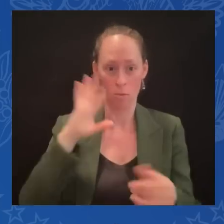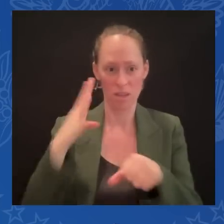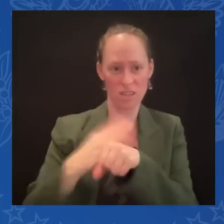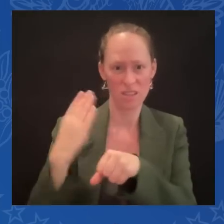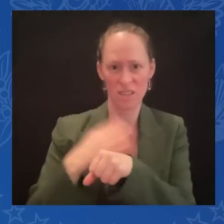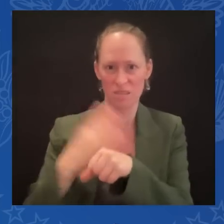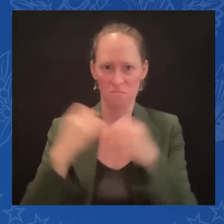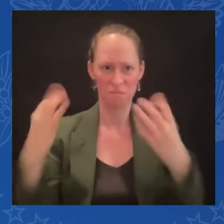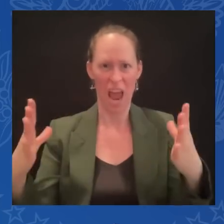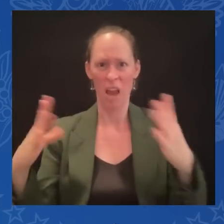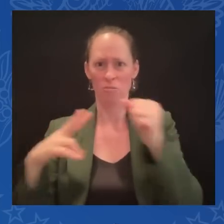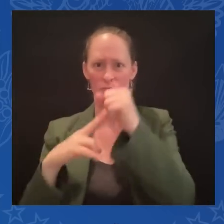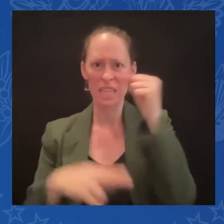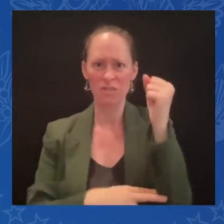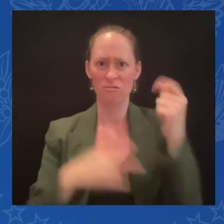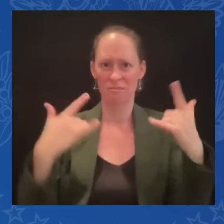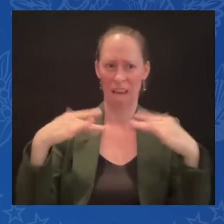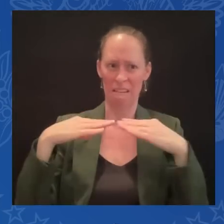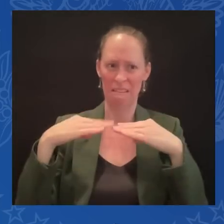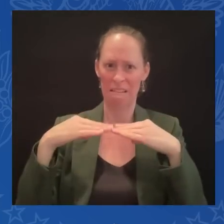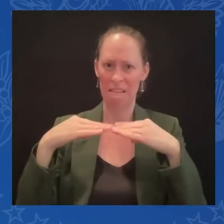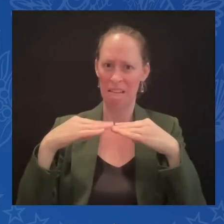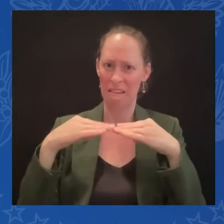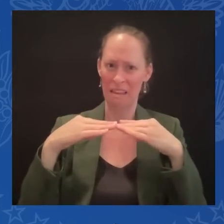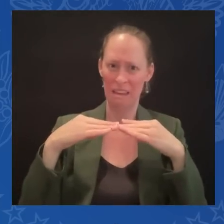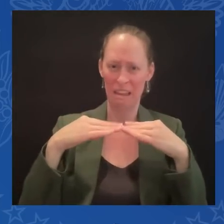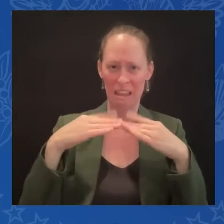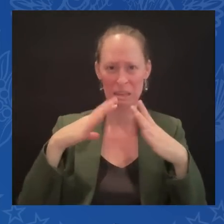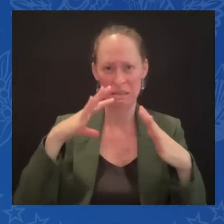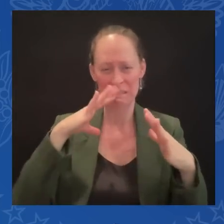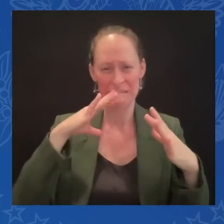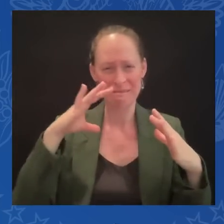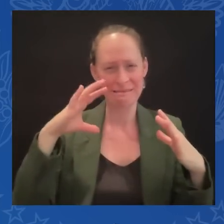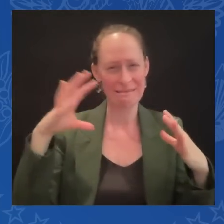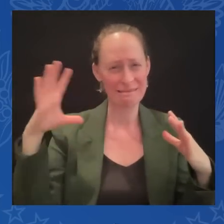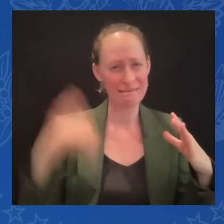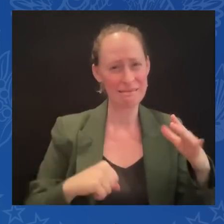with weight and volume restrictions that cause detours, congestion, and supply chain delays.